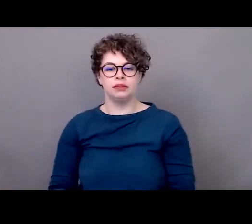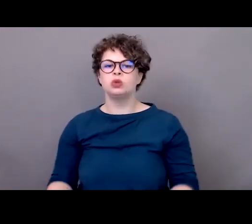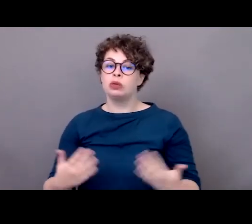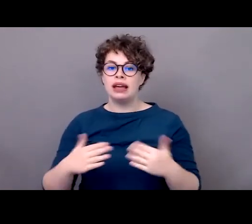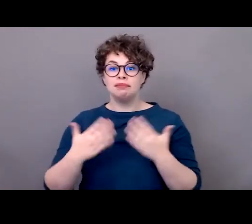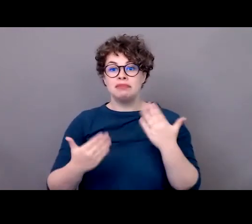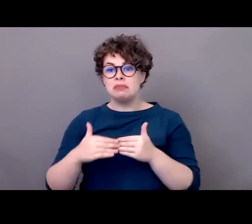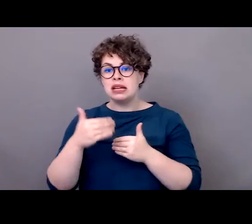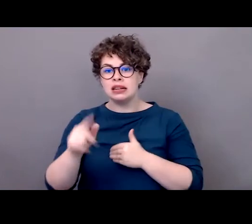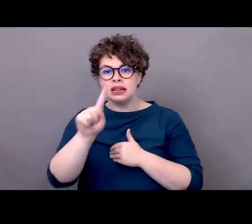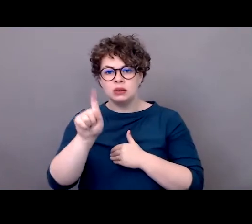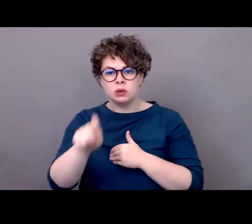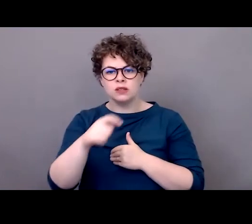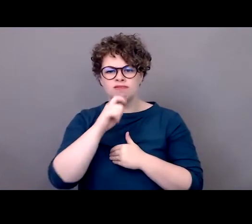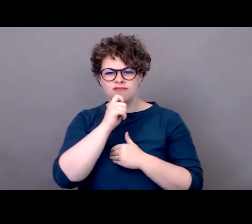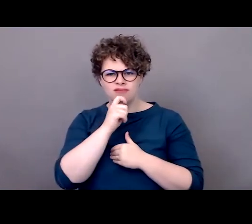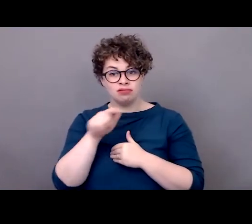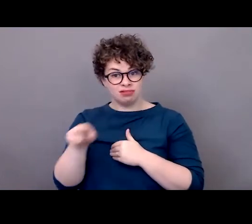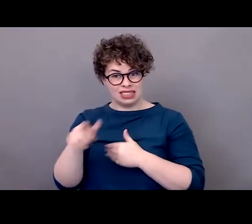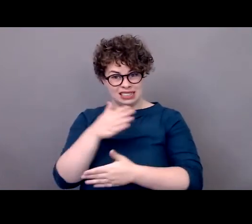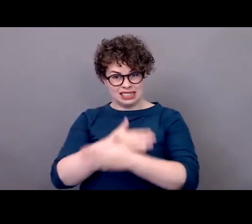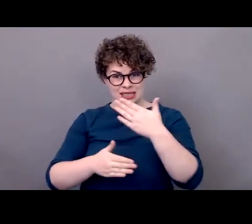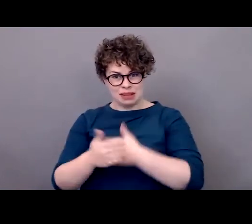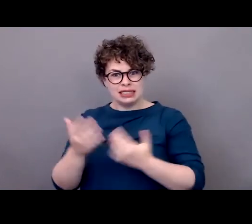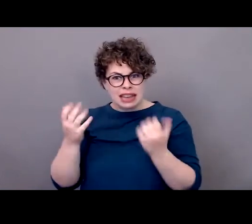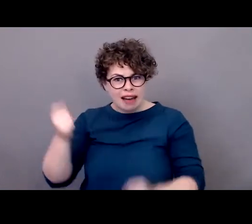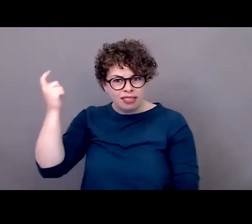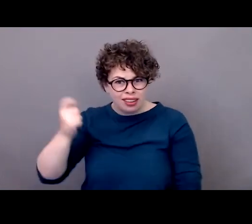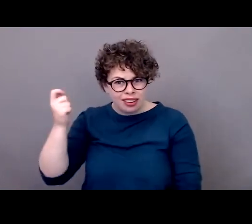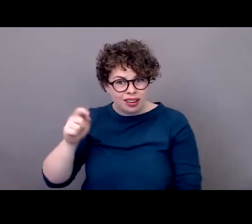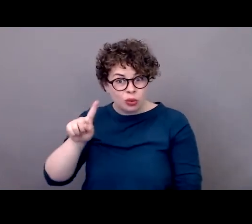do disabled people already receive social protection? Or is this something that we should